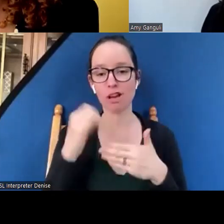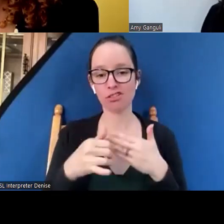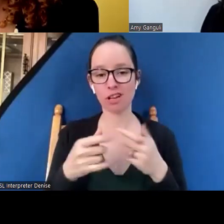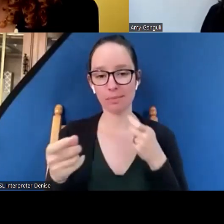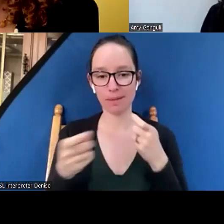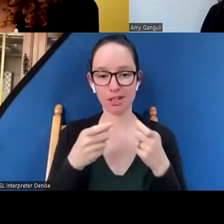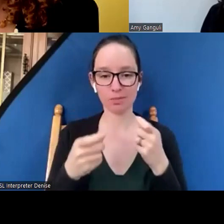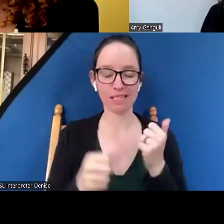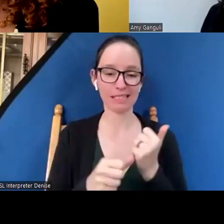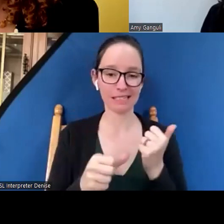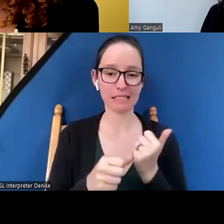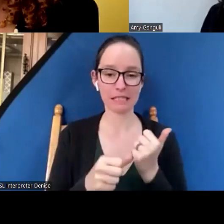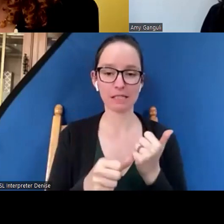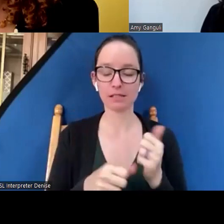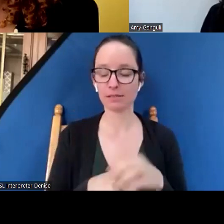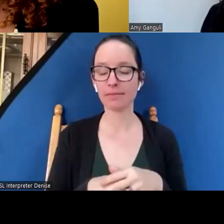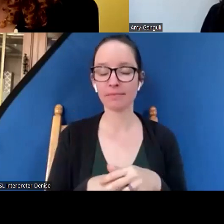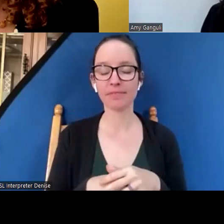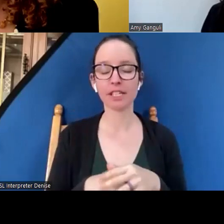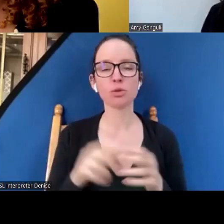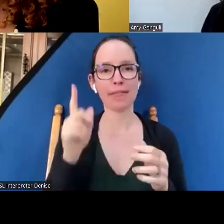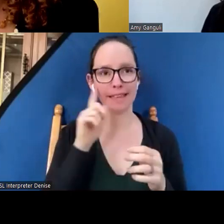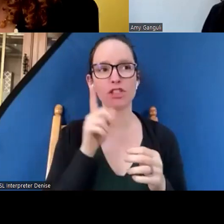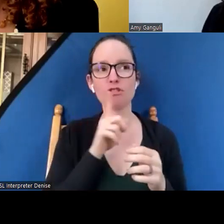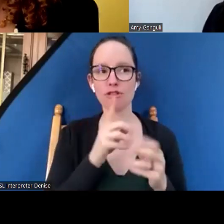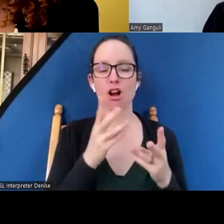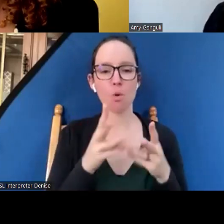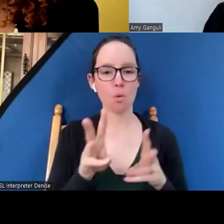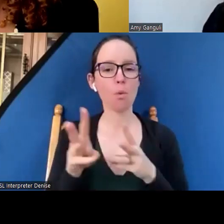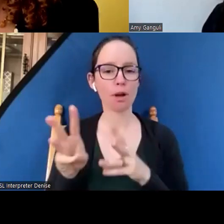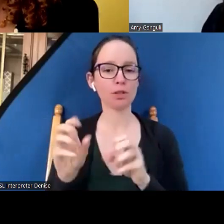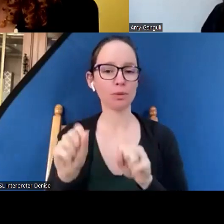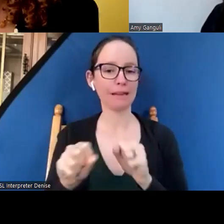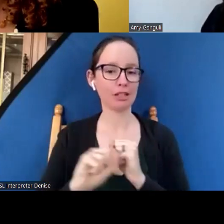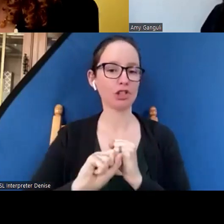So I think there's there are ways to stretch a budget when